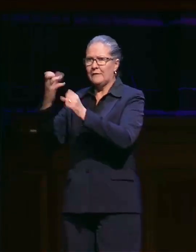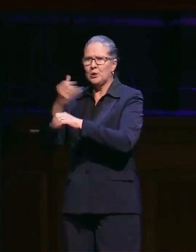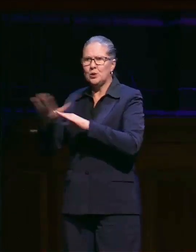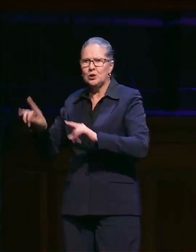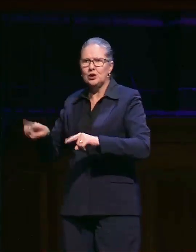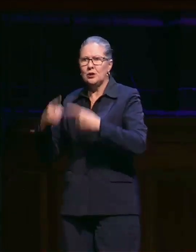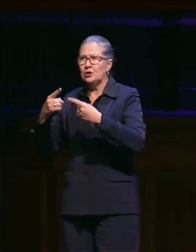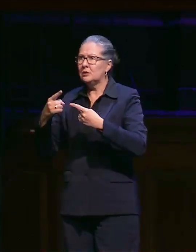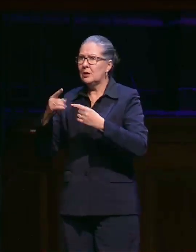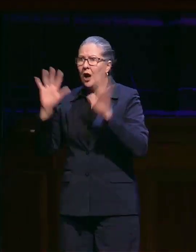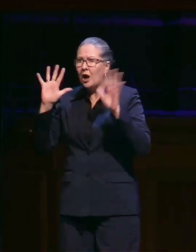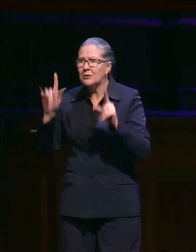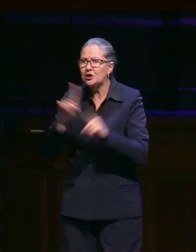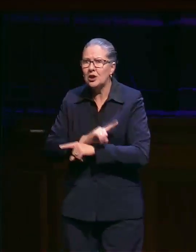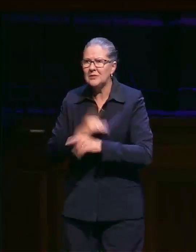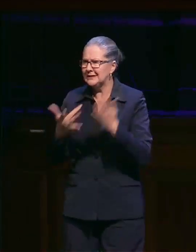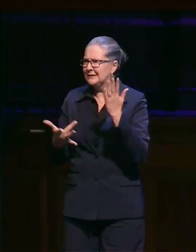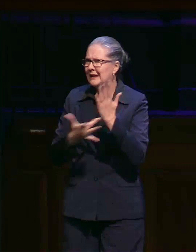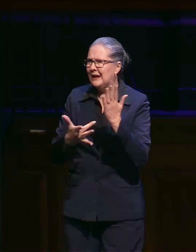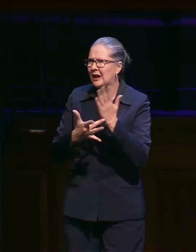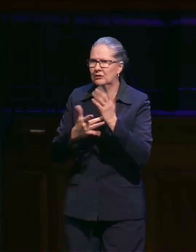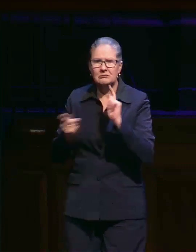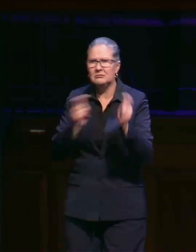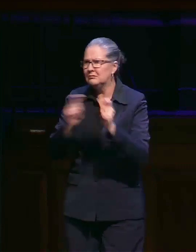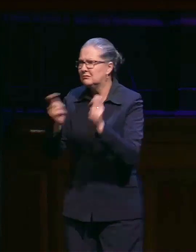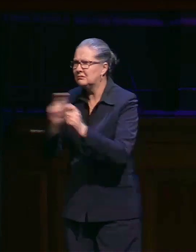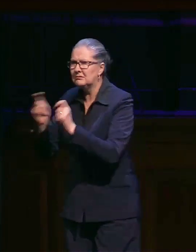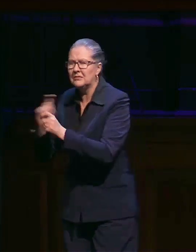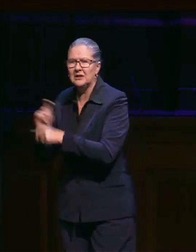change and digital transformation putting people out of work now and in